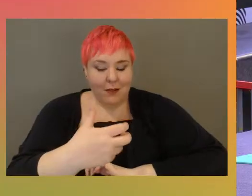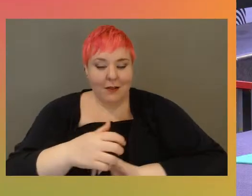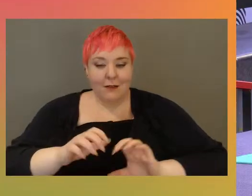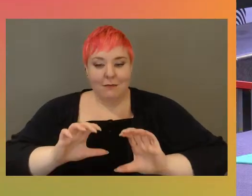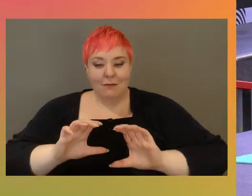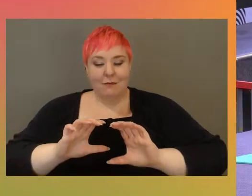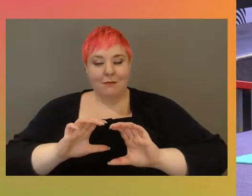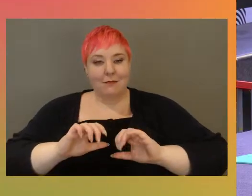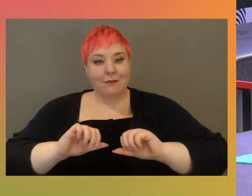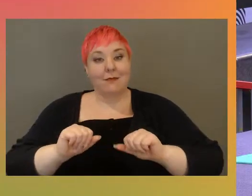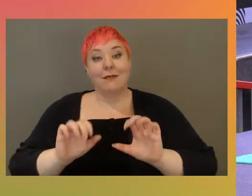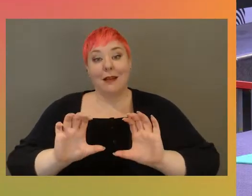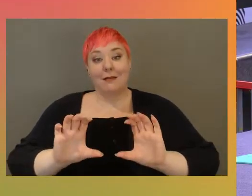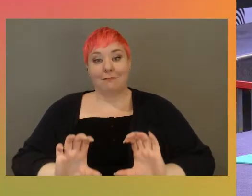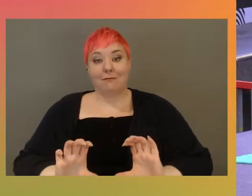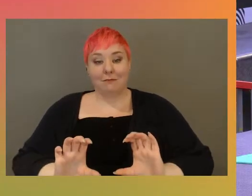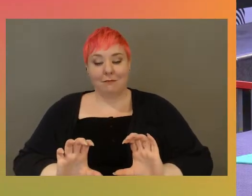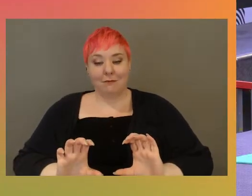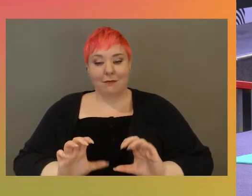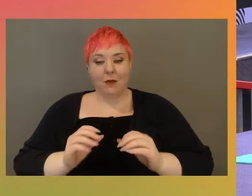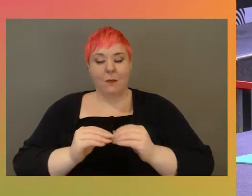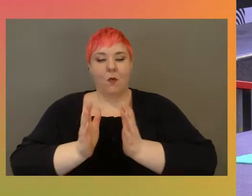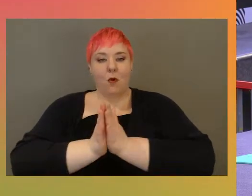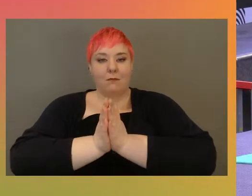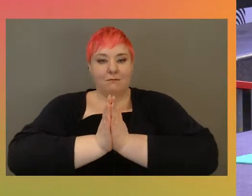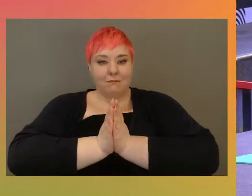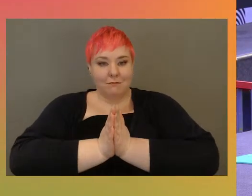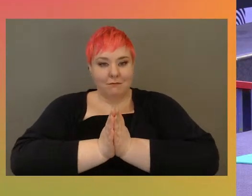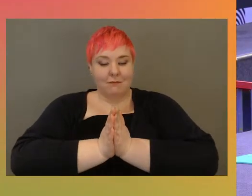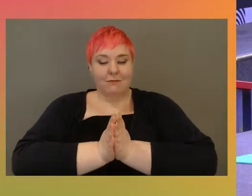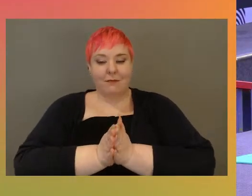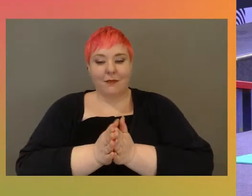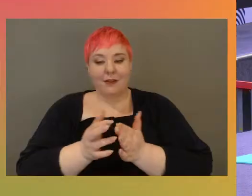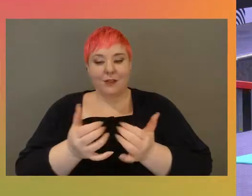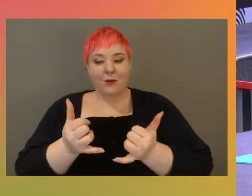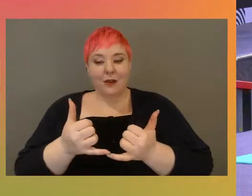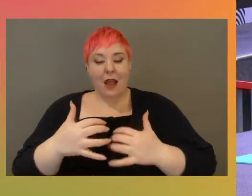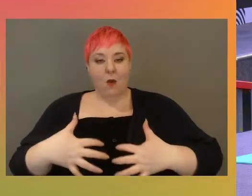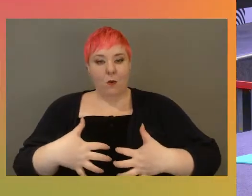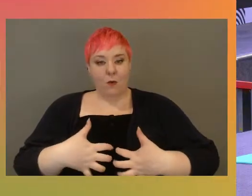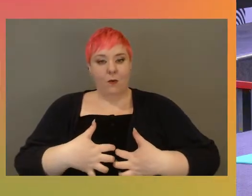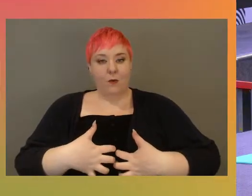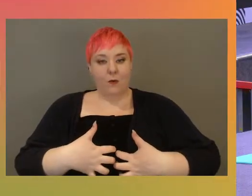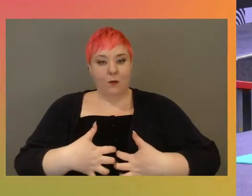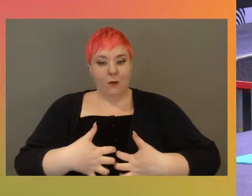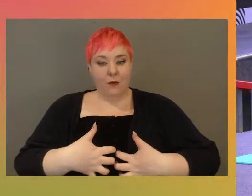ELBOWS AND CHIN FORWARD. TAILBONE DOWN.